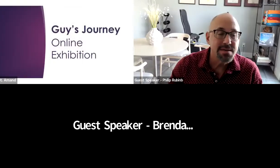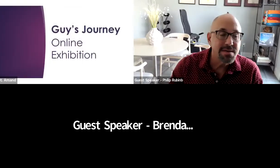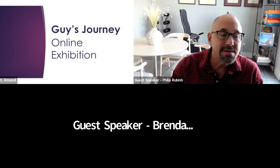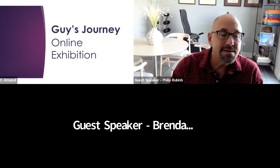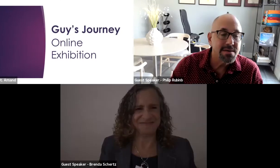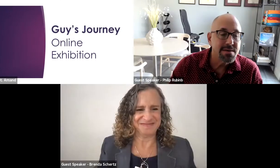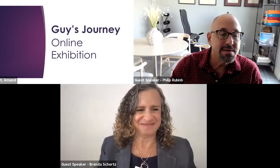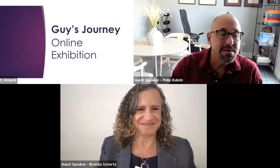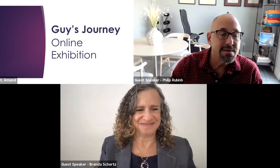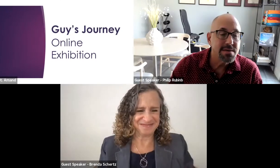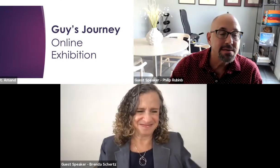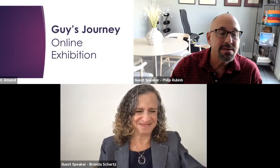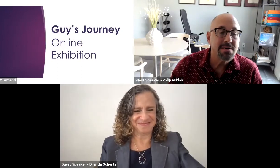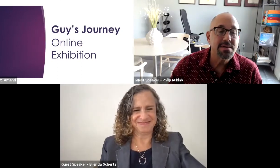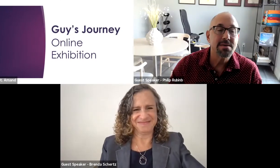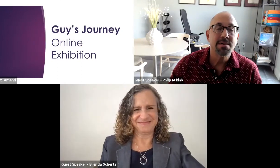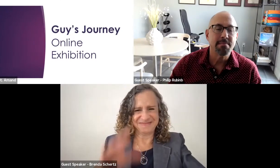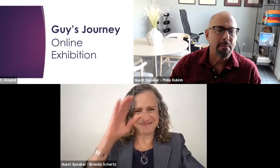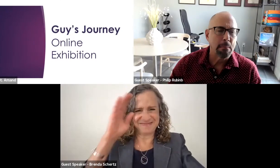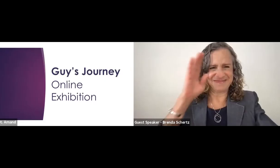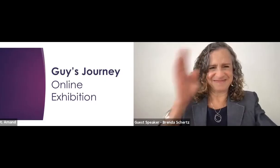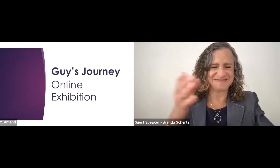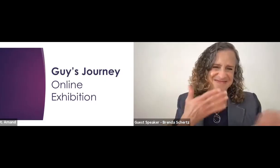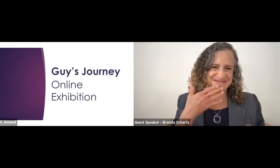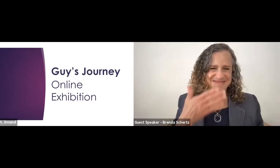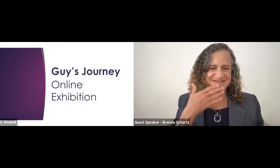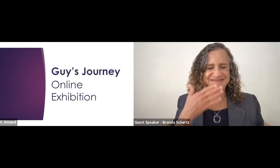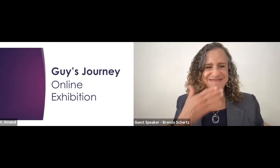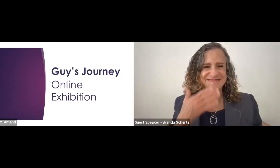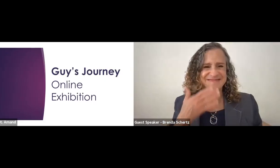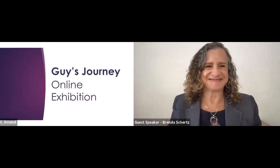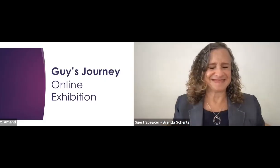for most of this program, but now Brenda will take it over and talk about his artwork.